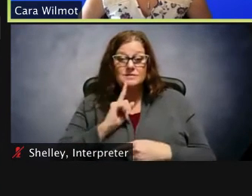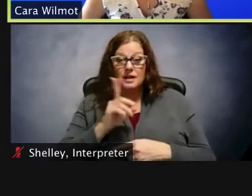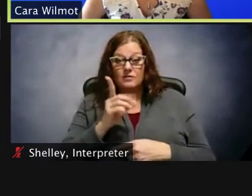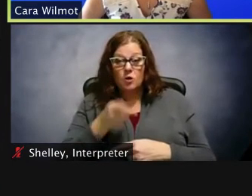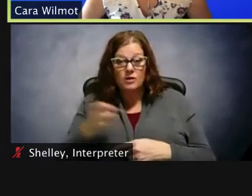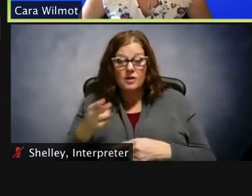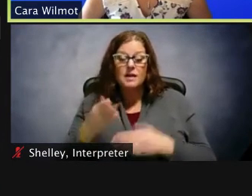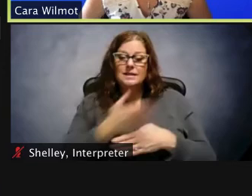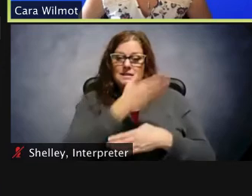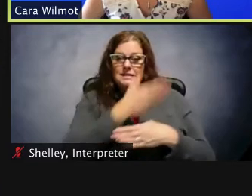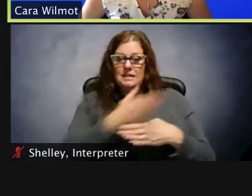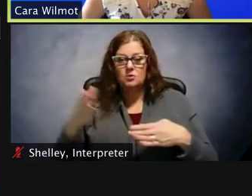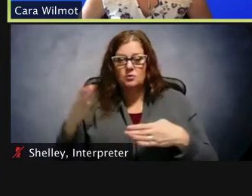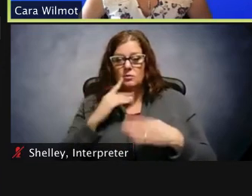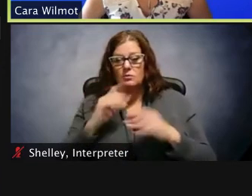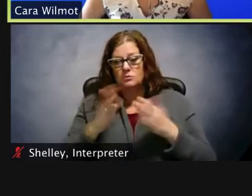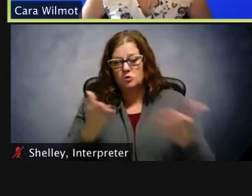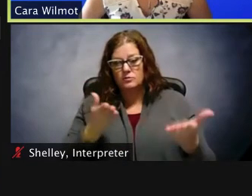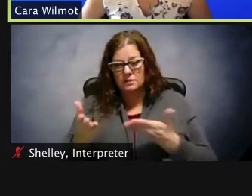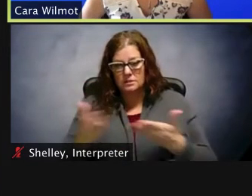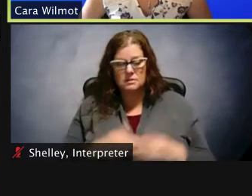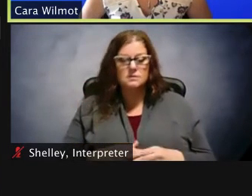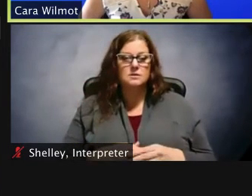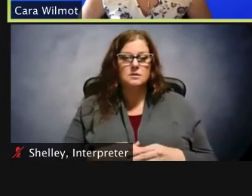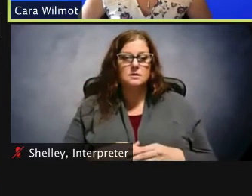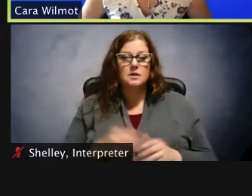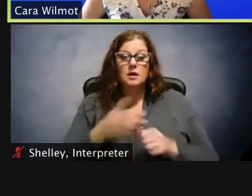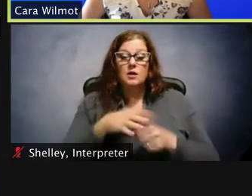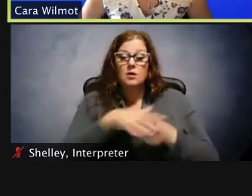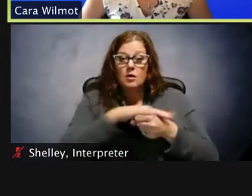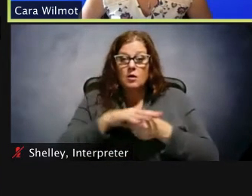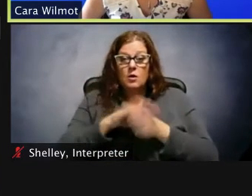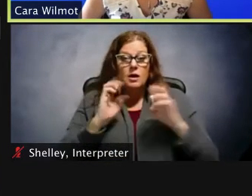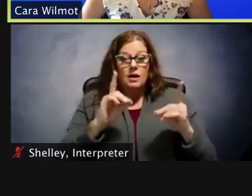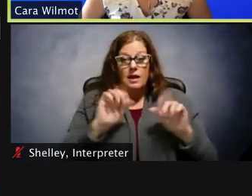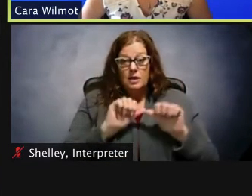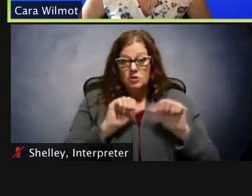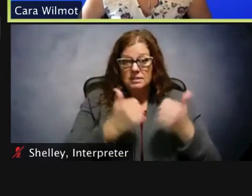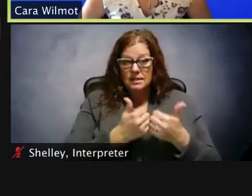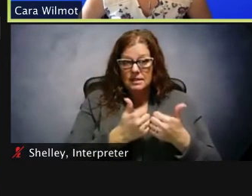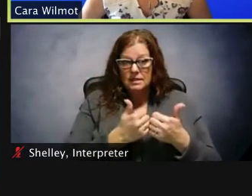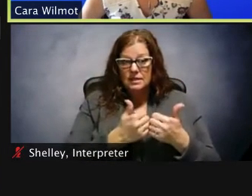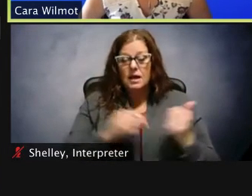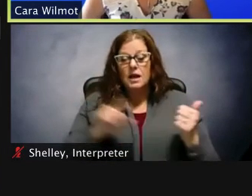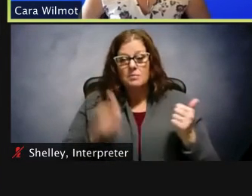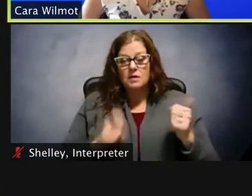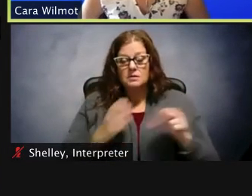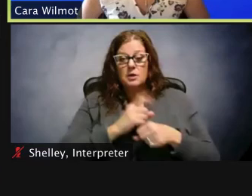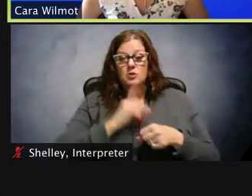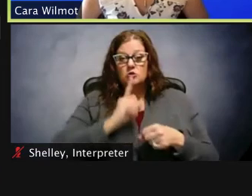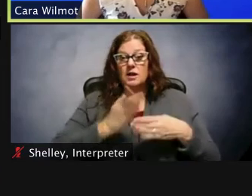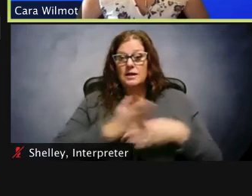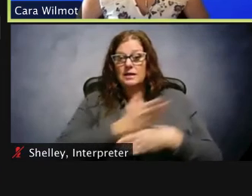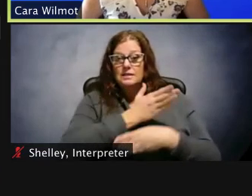of services. Each local education agency must ensure that a continuum of alternative placements